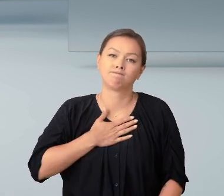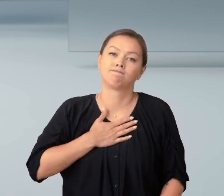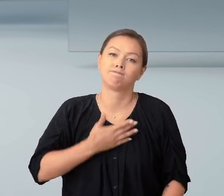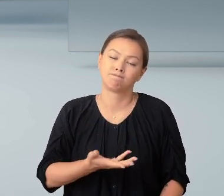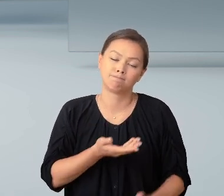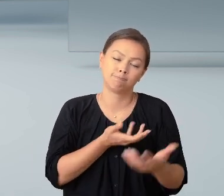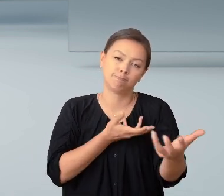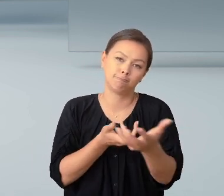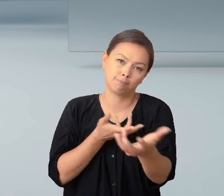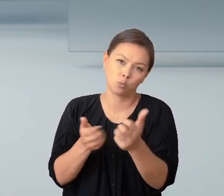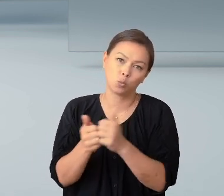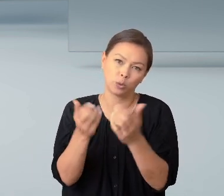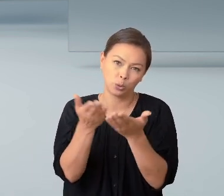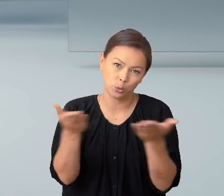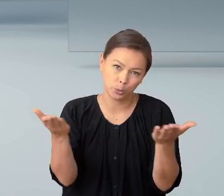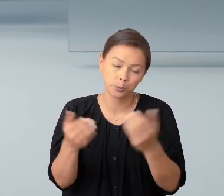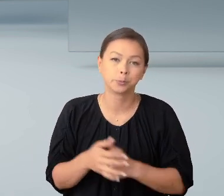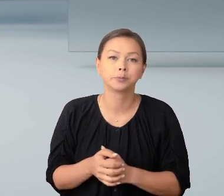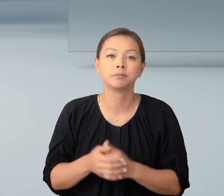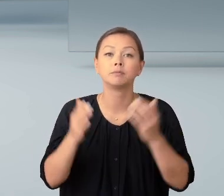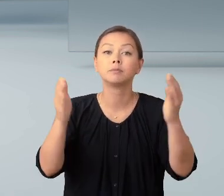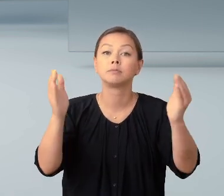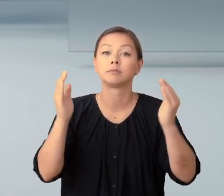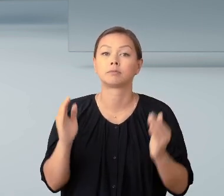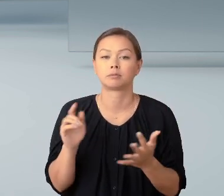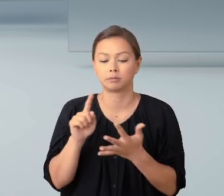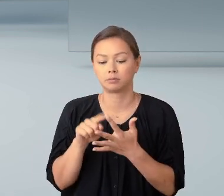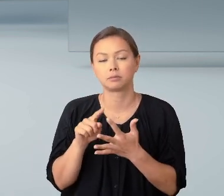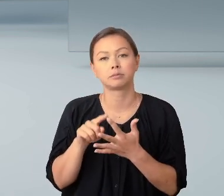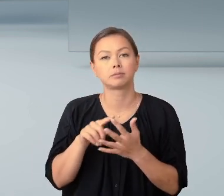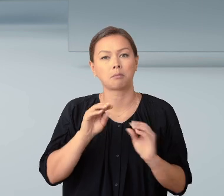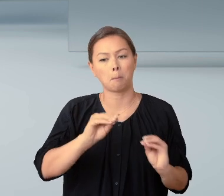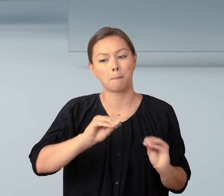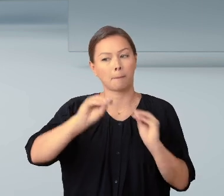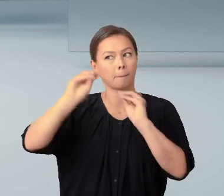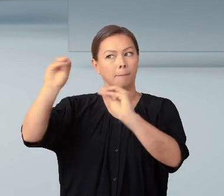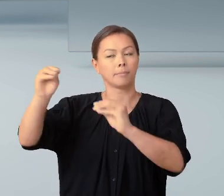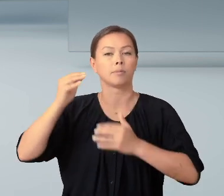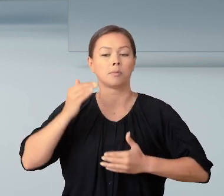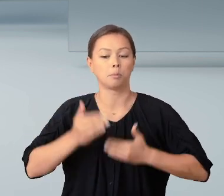What about this migration process? So again, it's really changed over time. You know, six years ago it looked very different than